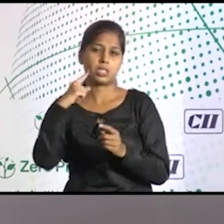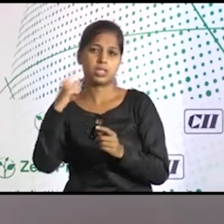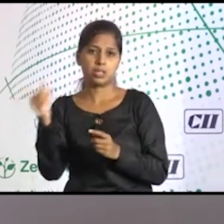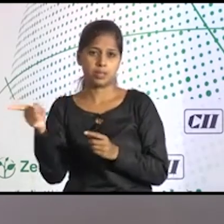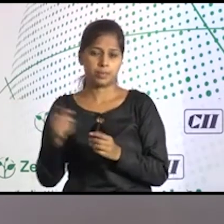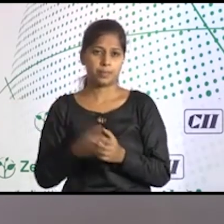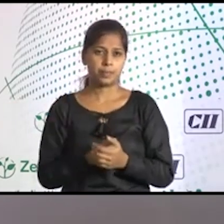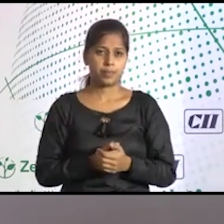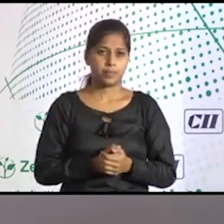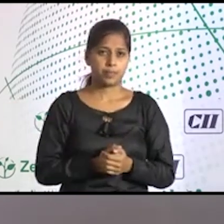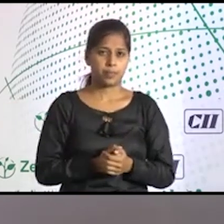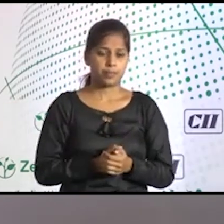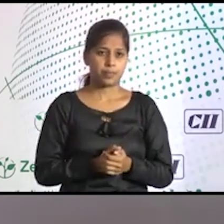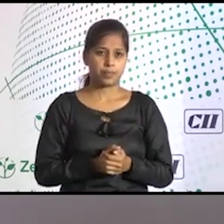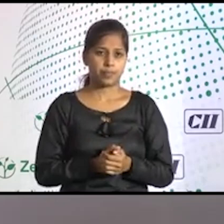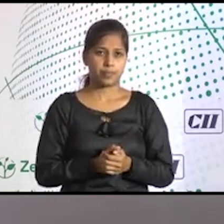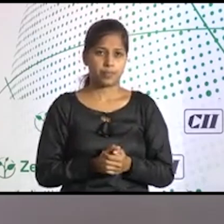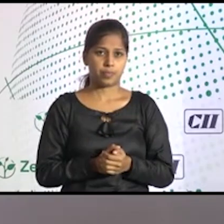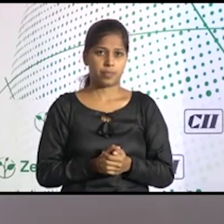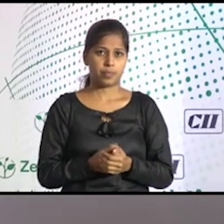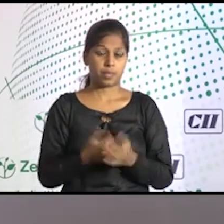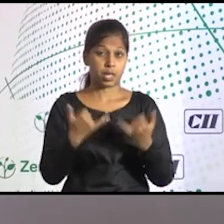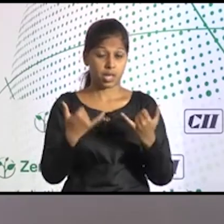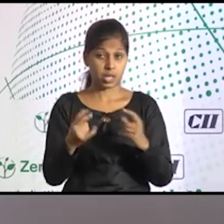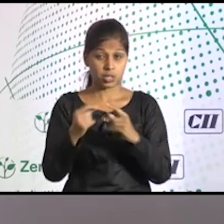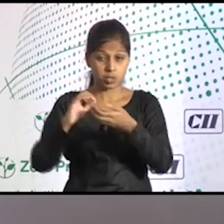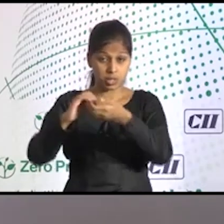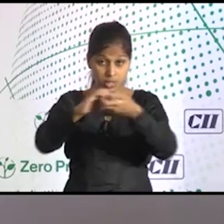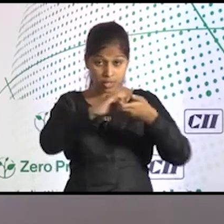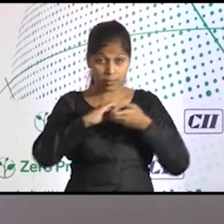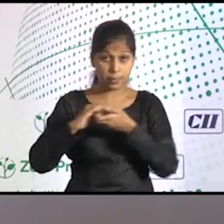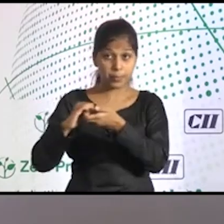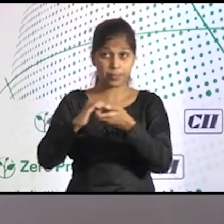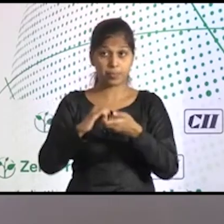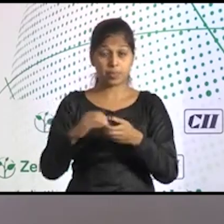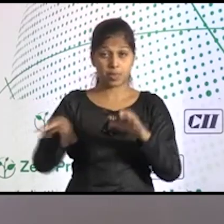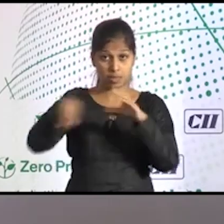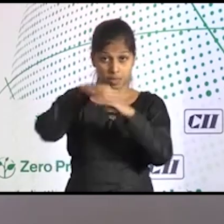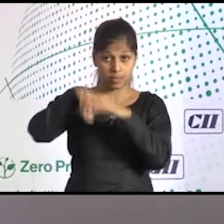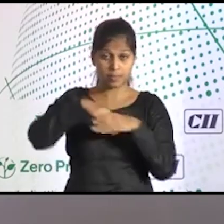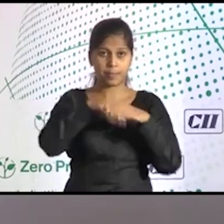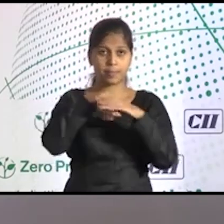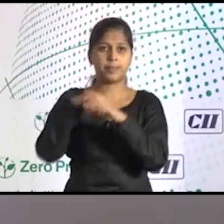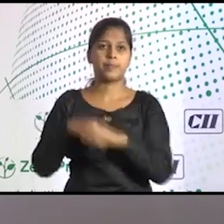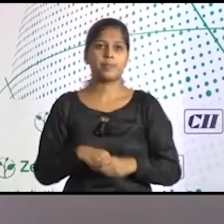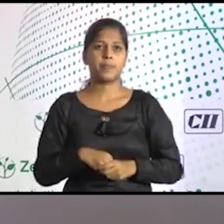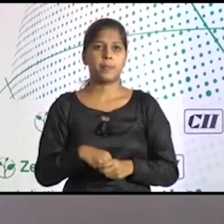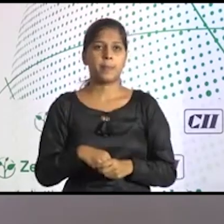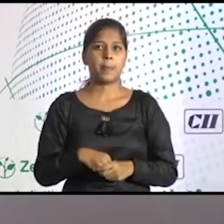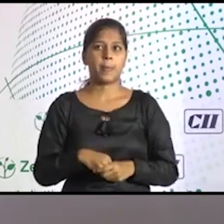And they have, and we are pleased to be their partners in getting a lot of businesses together, mainstream businesses.